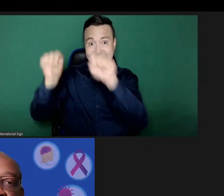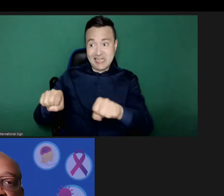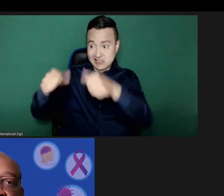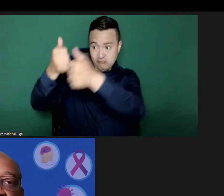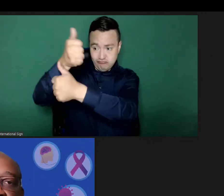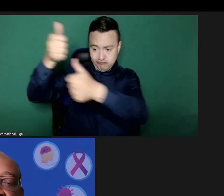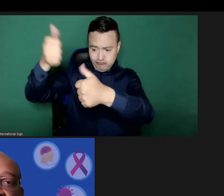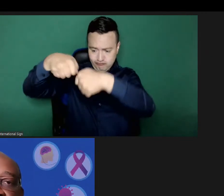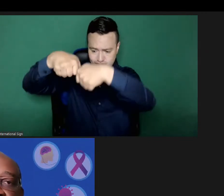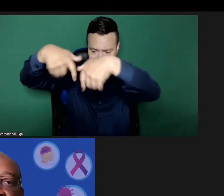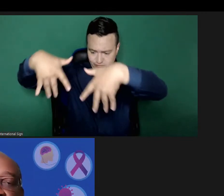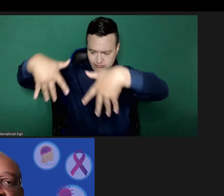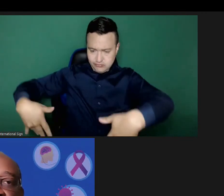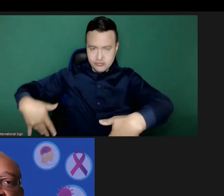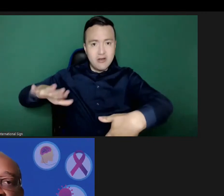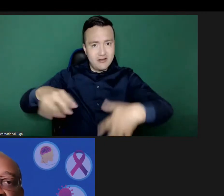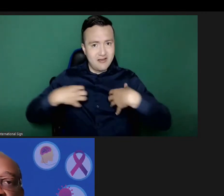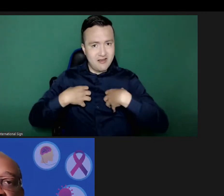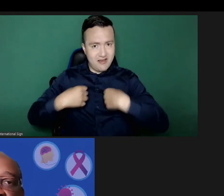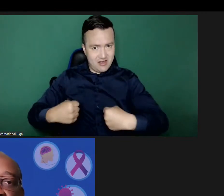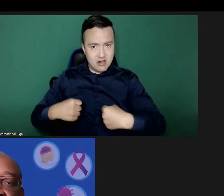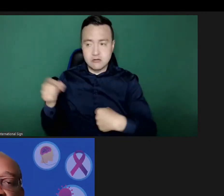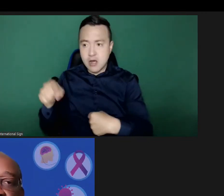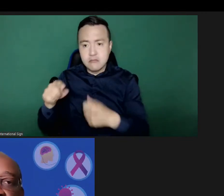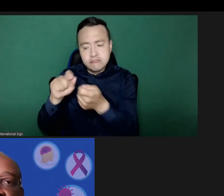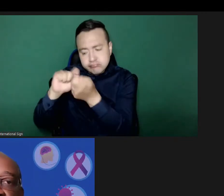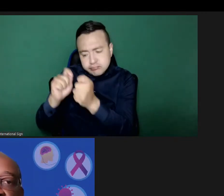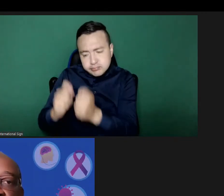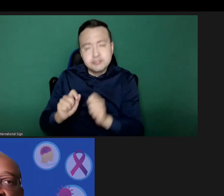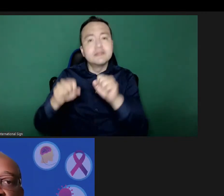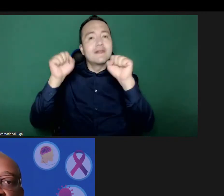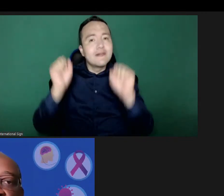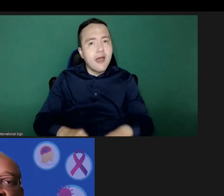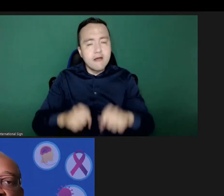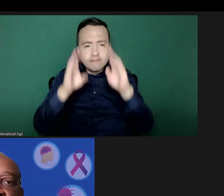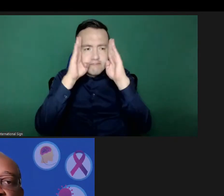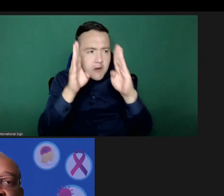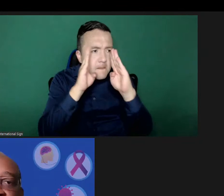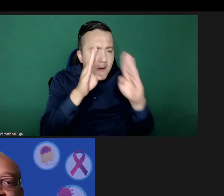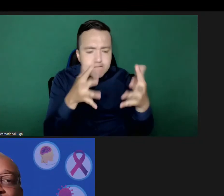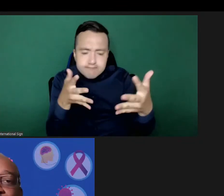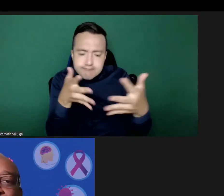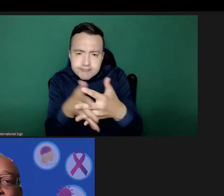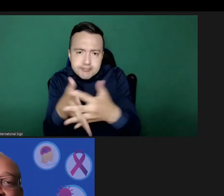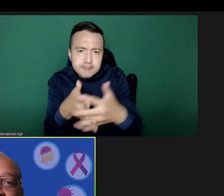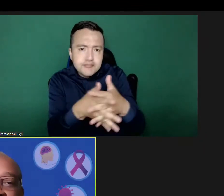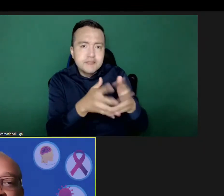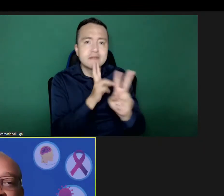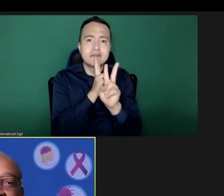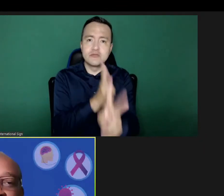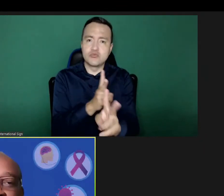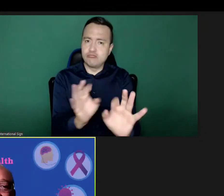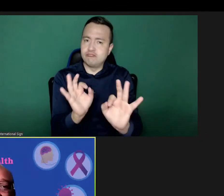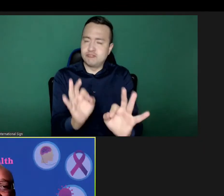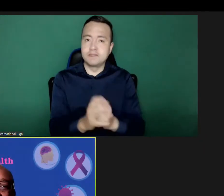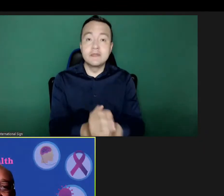Thank you for connecting to this webinar, and I wish you all a very productive discussion.